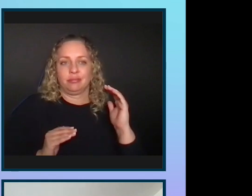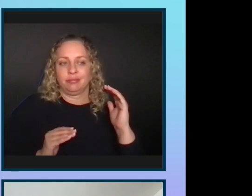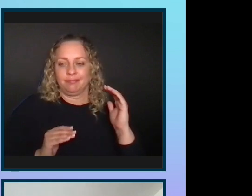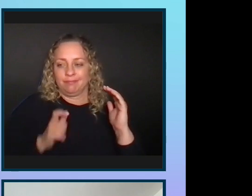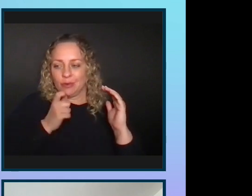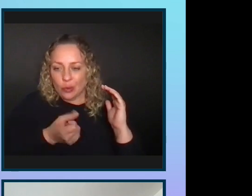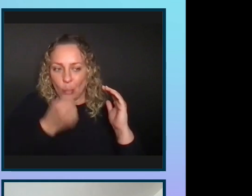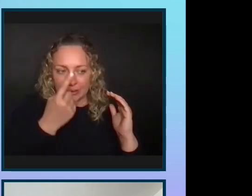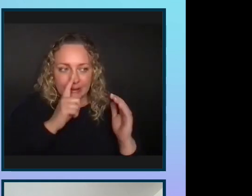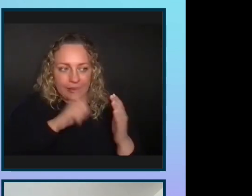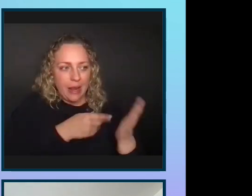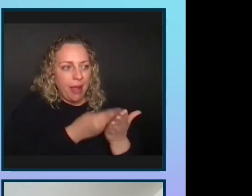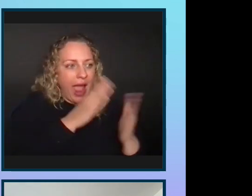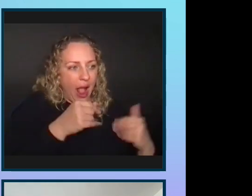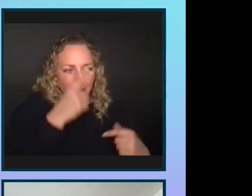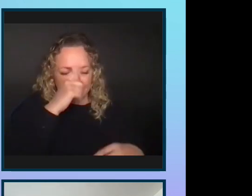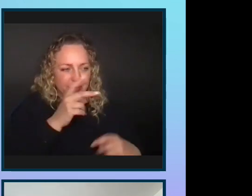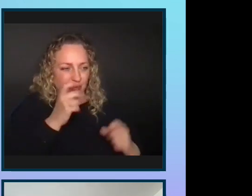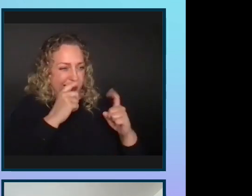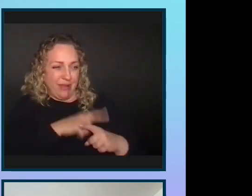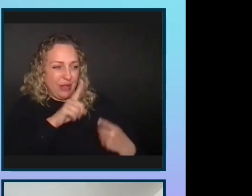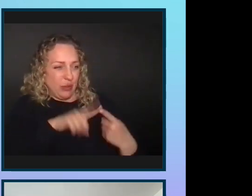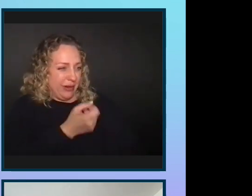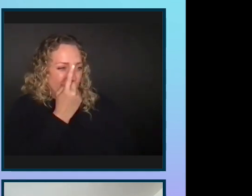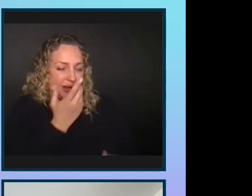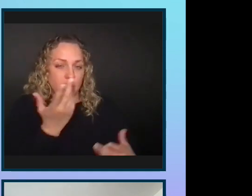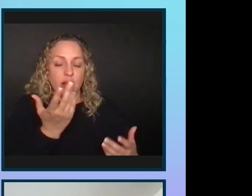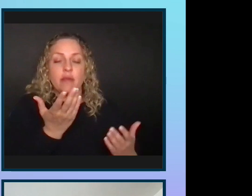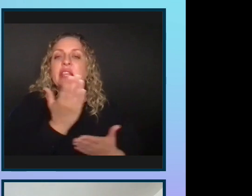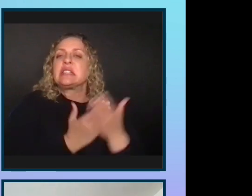because they're so difficult to understand. There's some terms that are used in the mortgage industry,